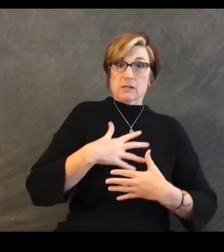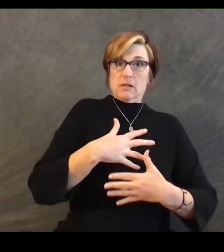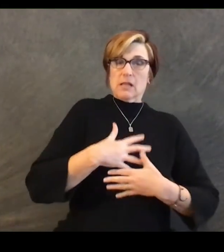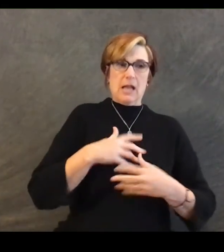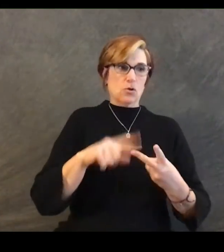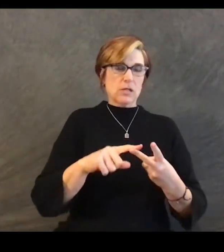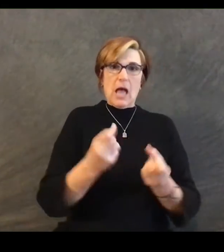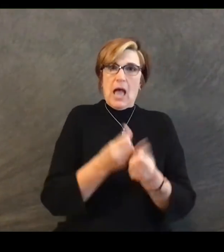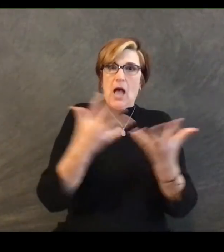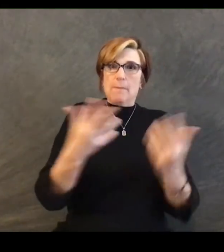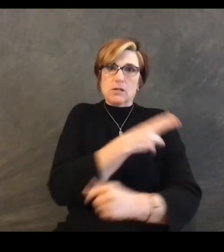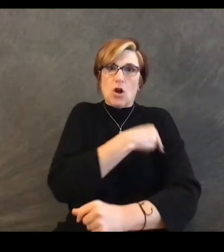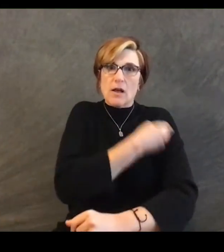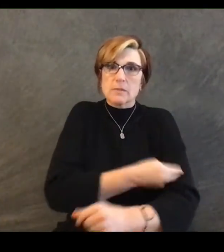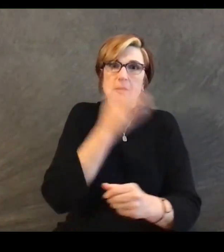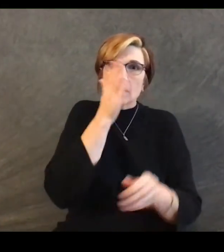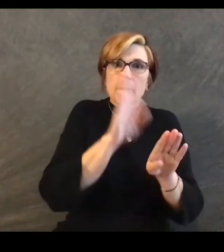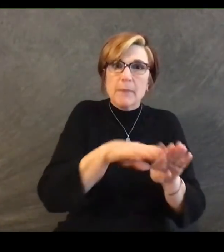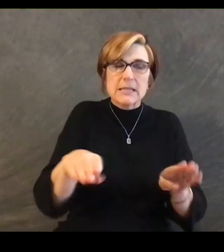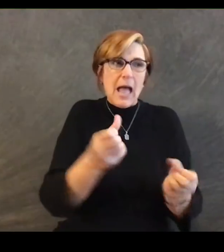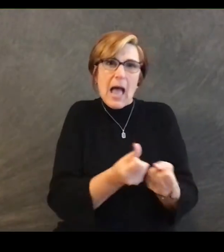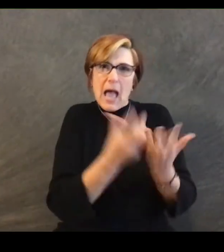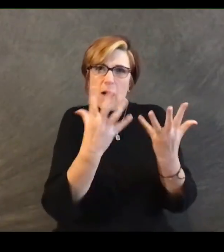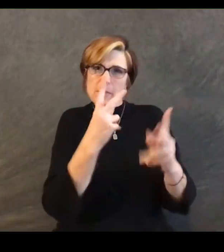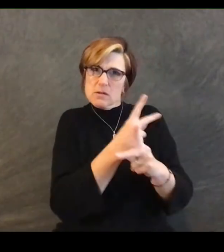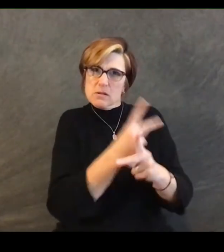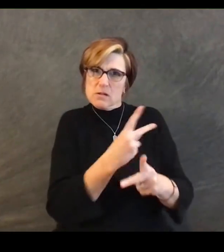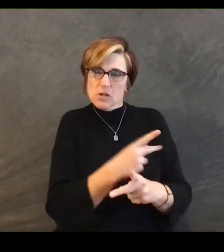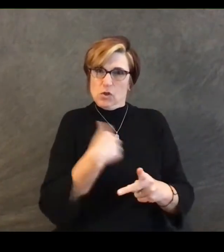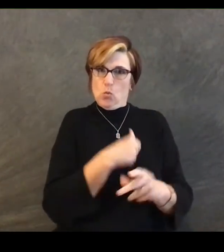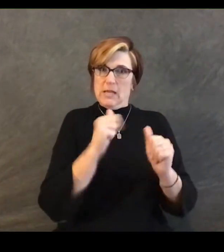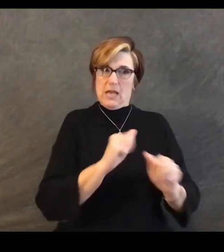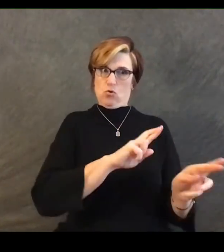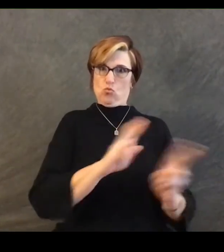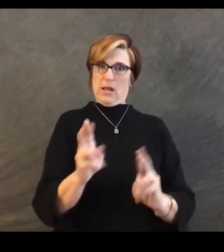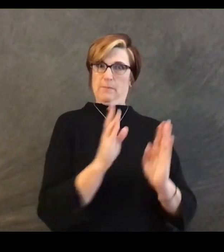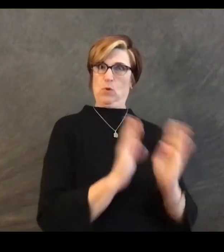number of people who potentially could succumb to this illness it is this model